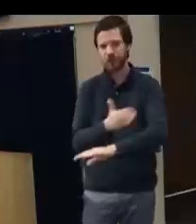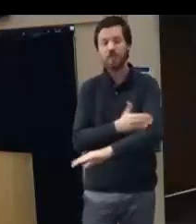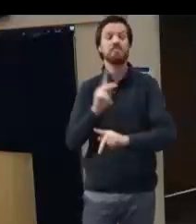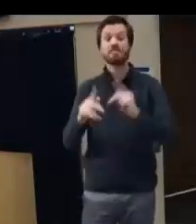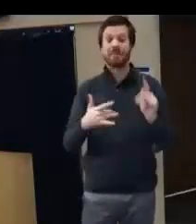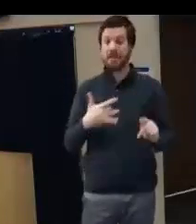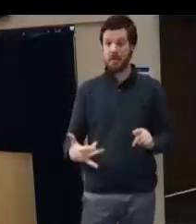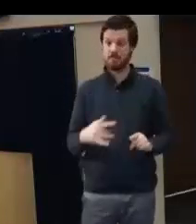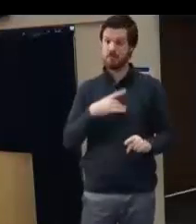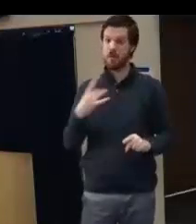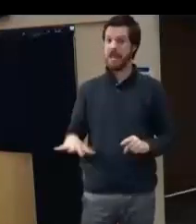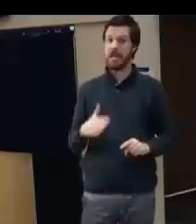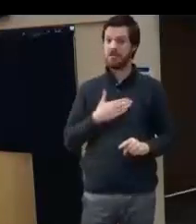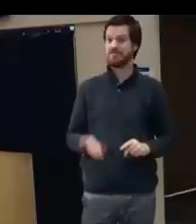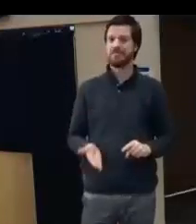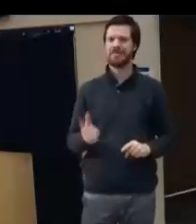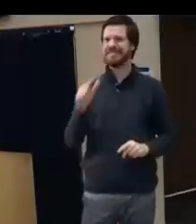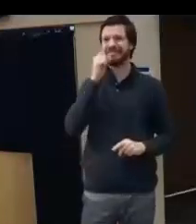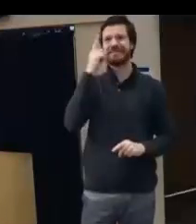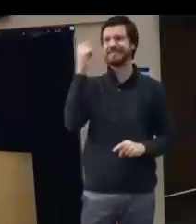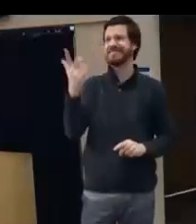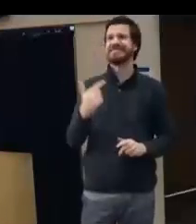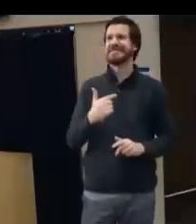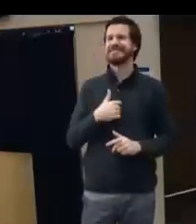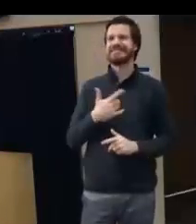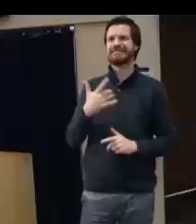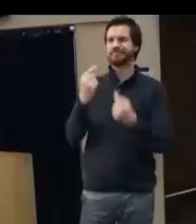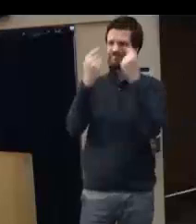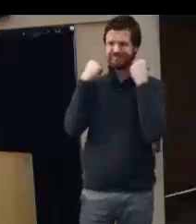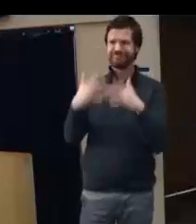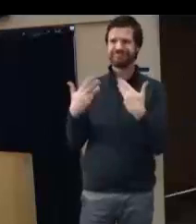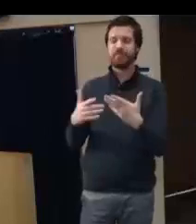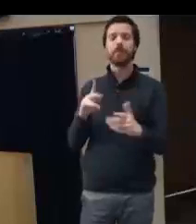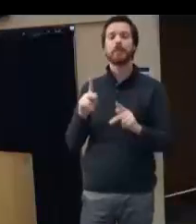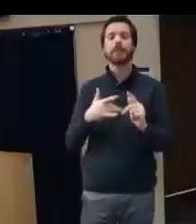to admit when they don't understand something or they don't grasp something so I will always